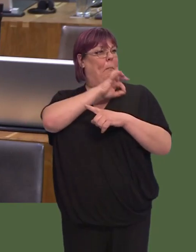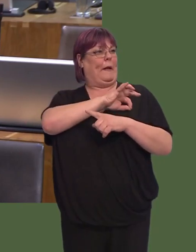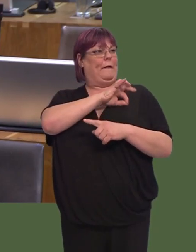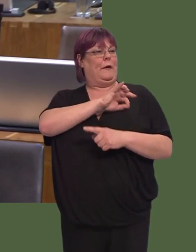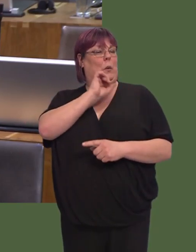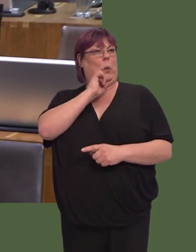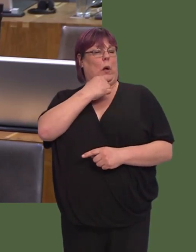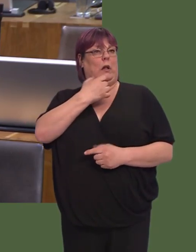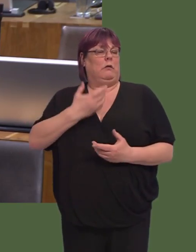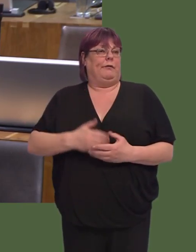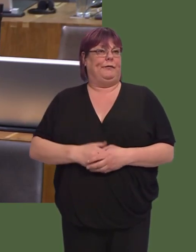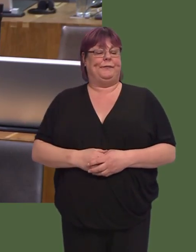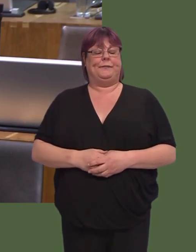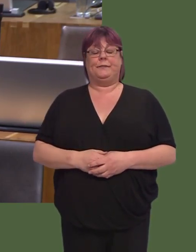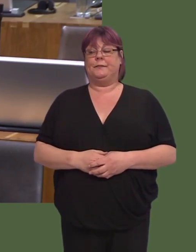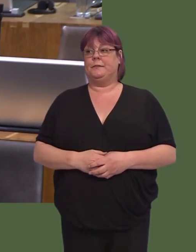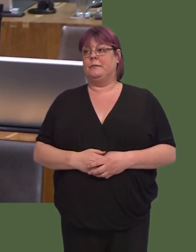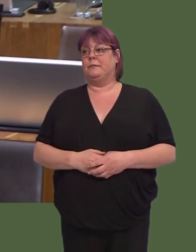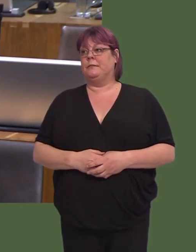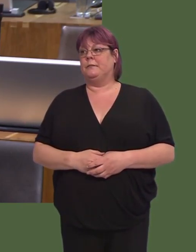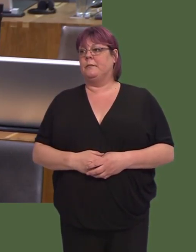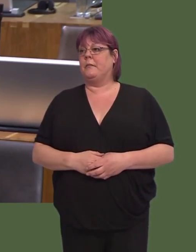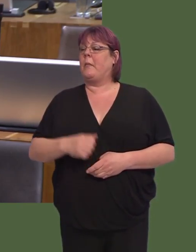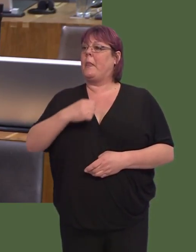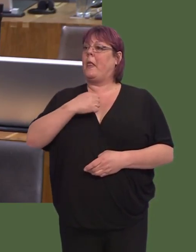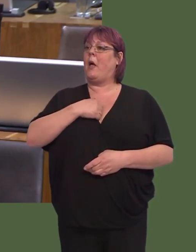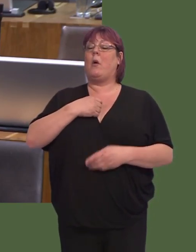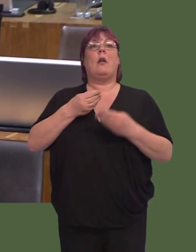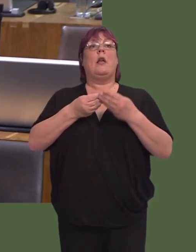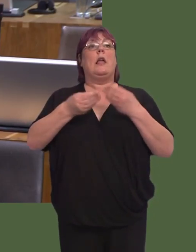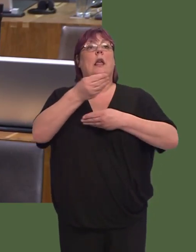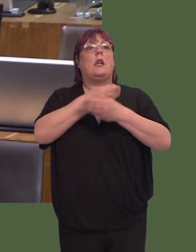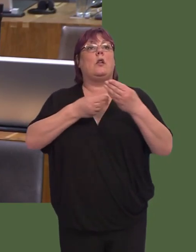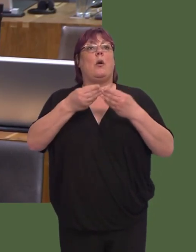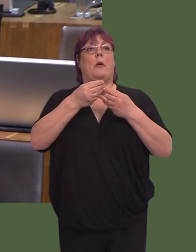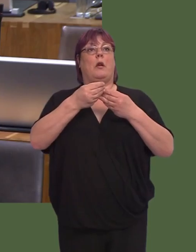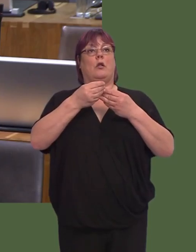without the EU. Our economic analysis shows that, over the long term, our economic output could be up